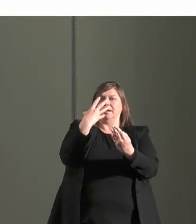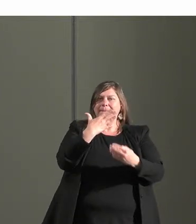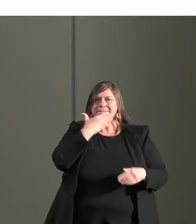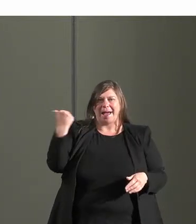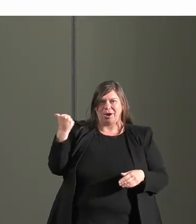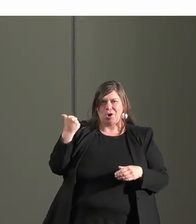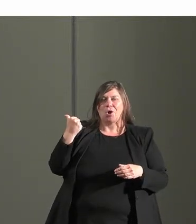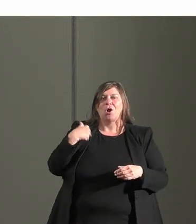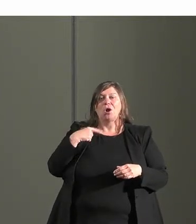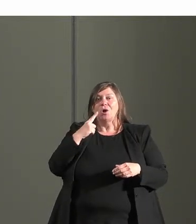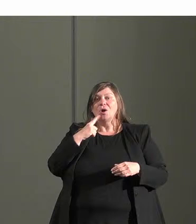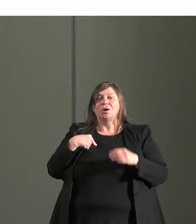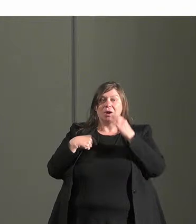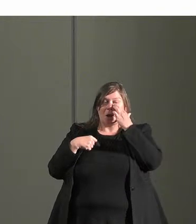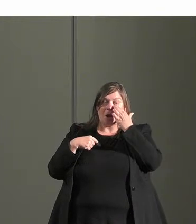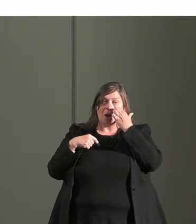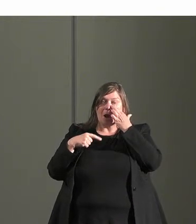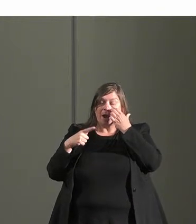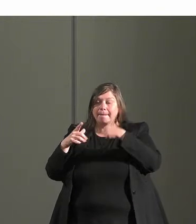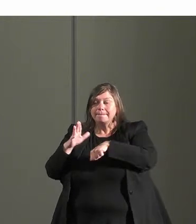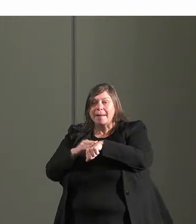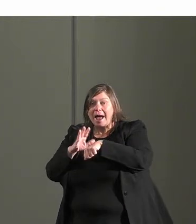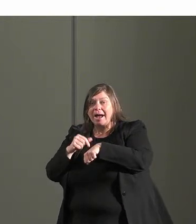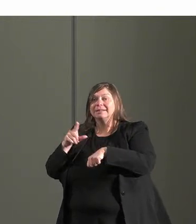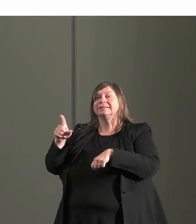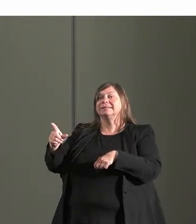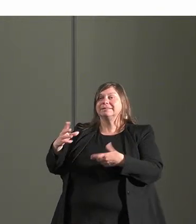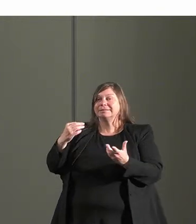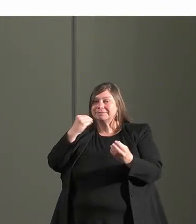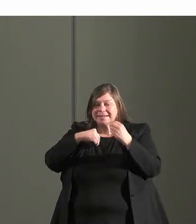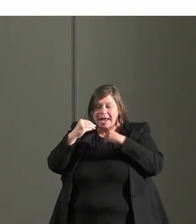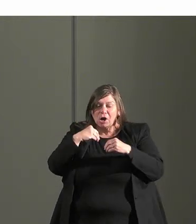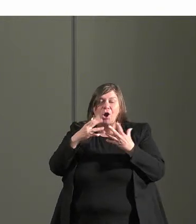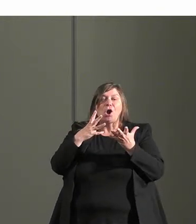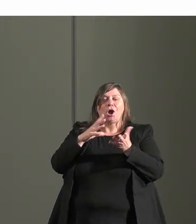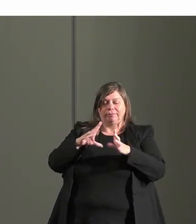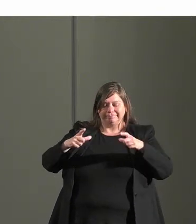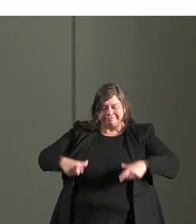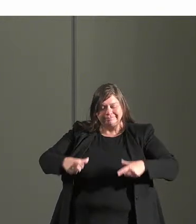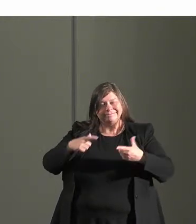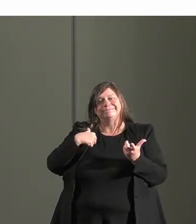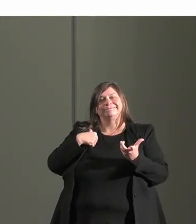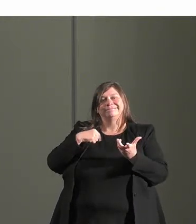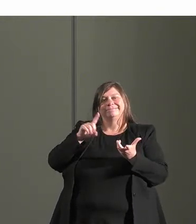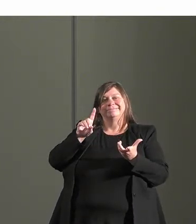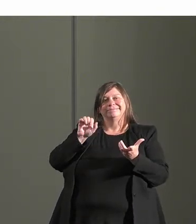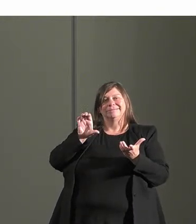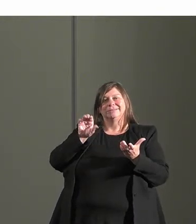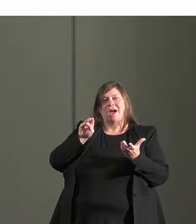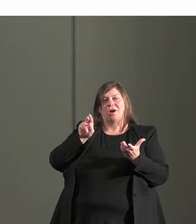photo . And so you could take photos of pets, dinner,